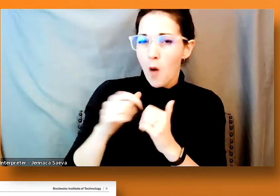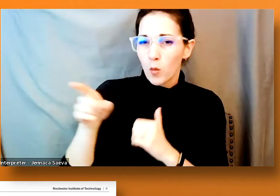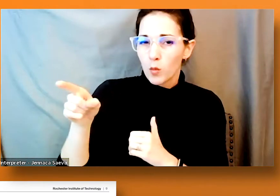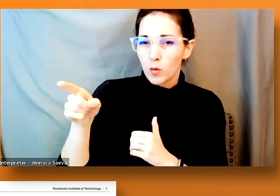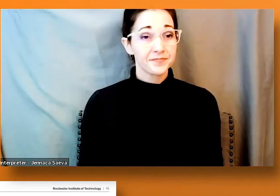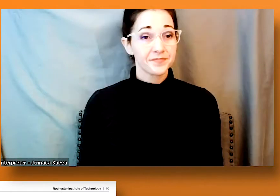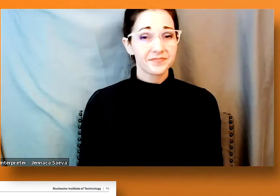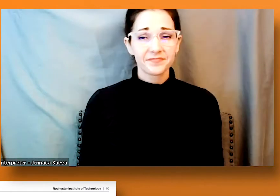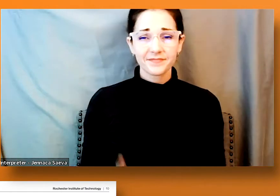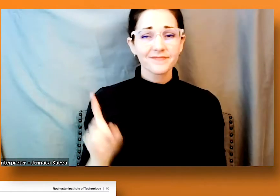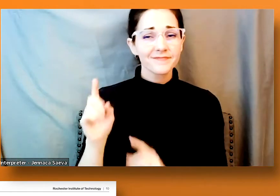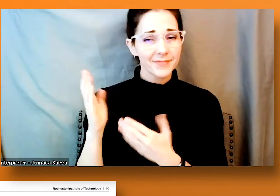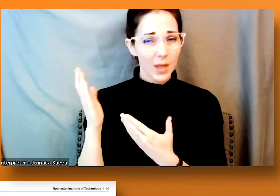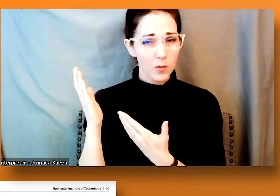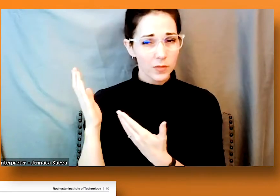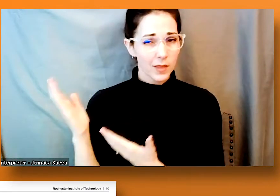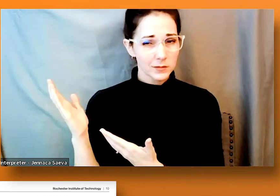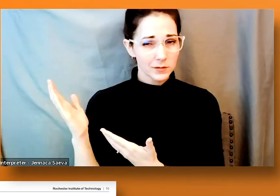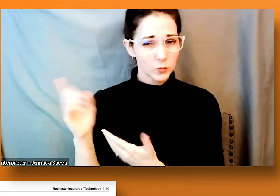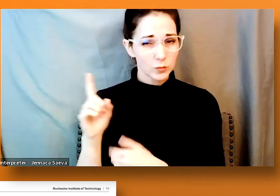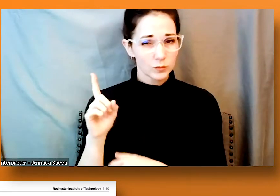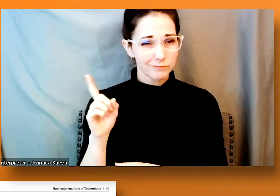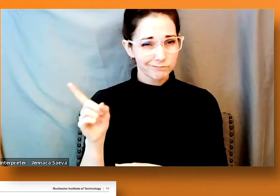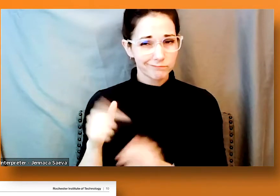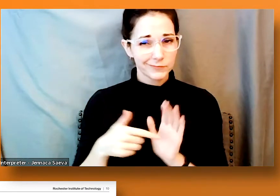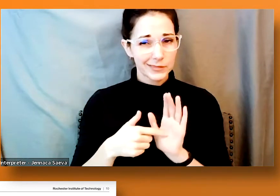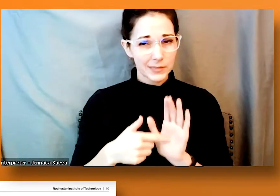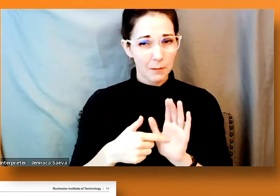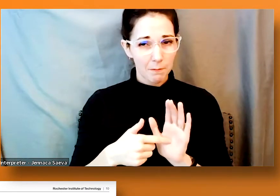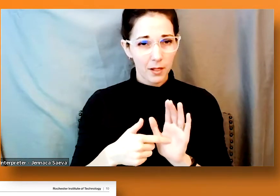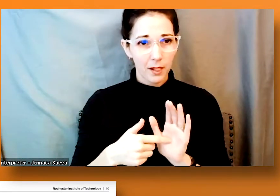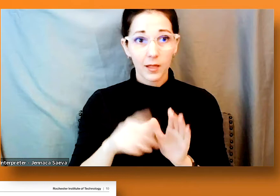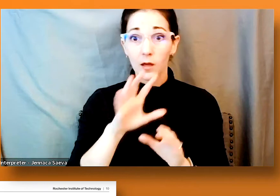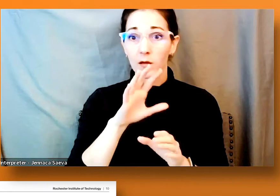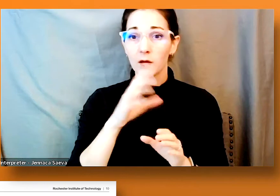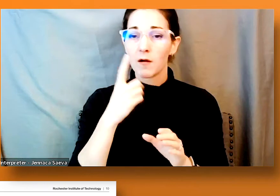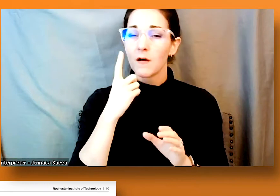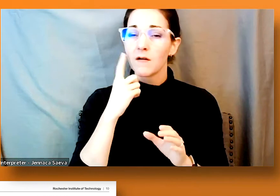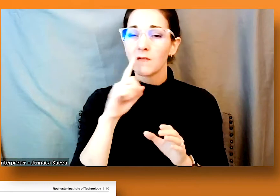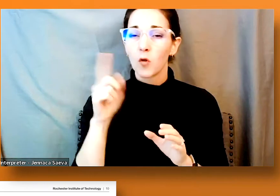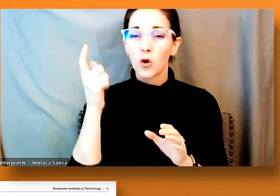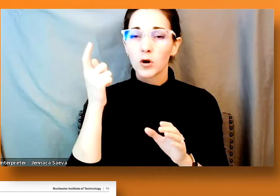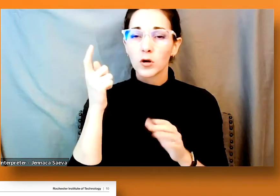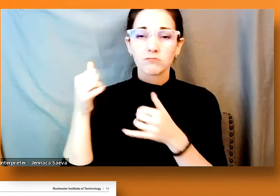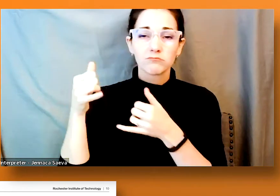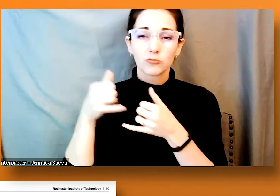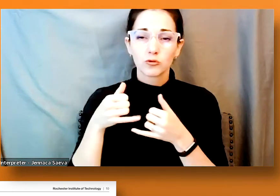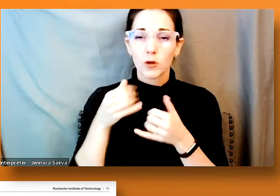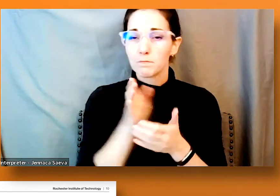OK, this is an example in a grant budget that shows